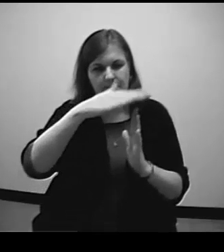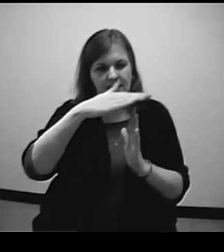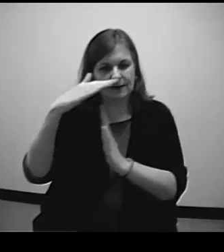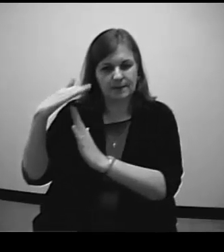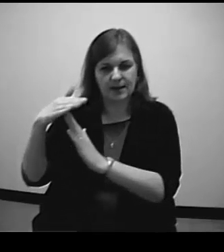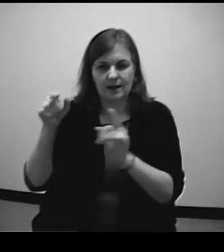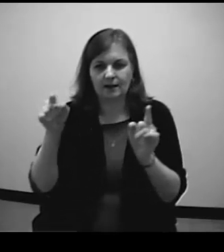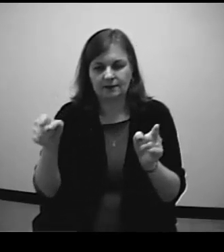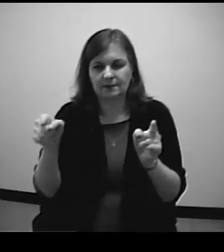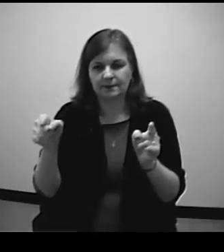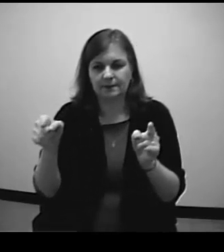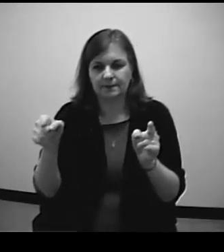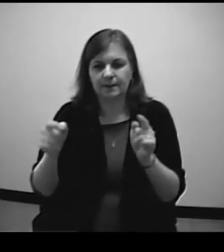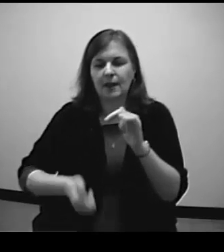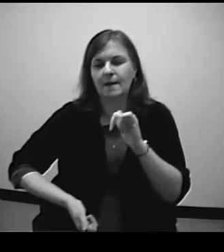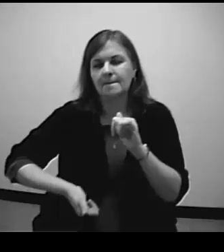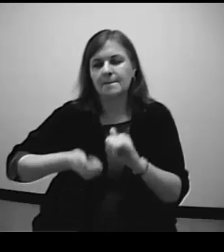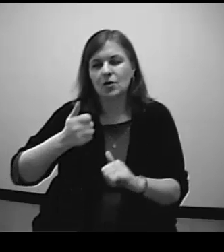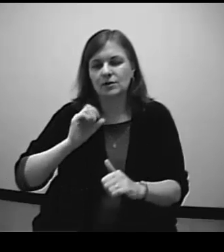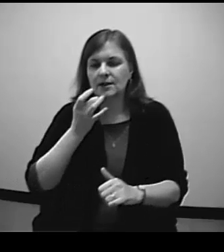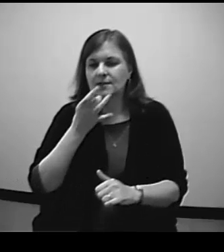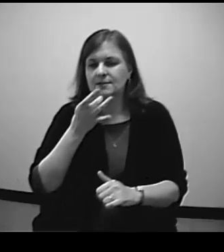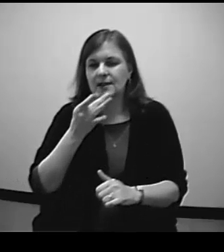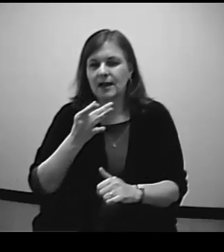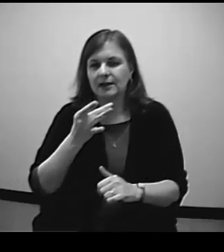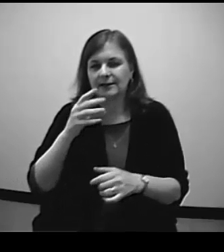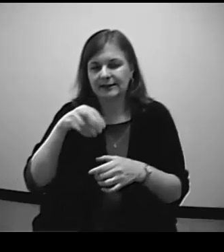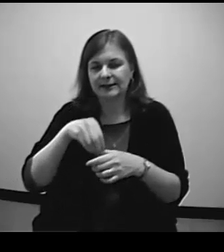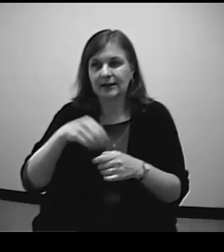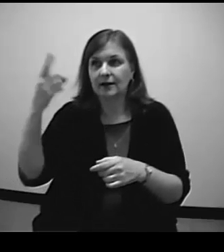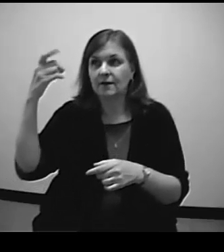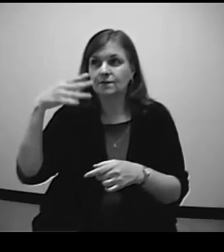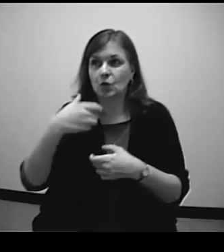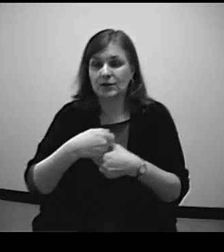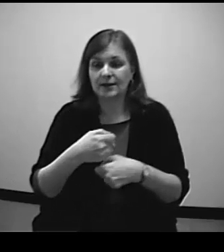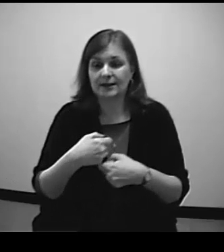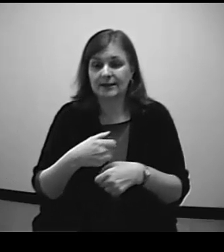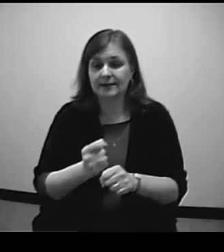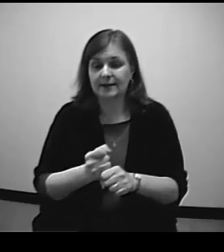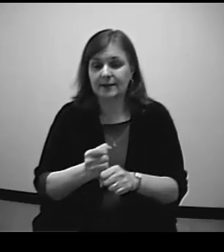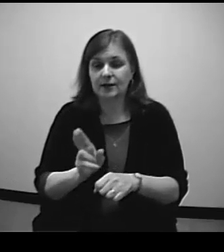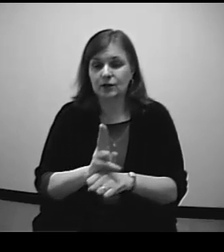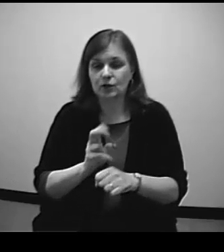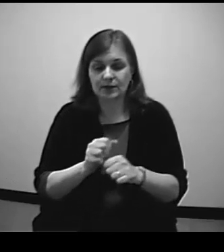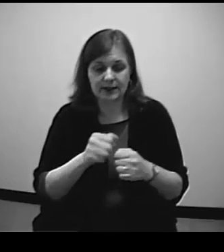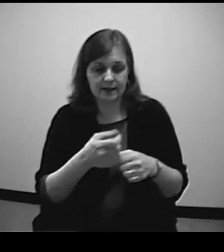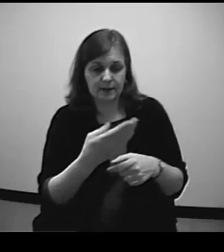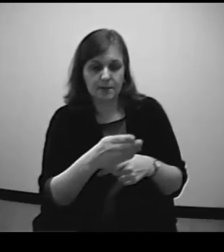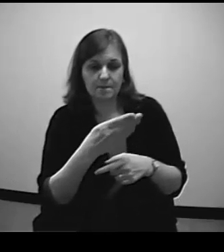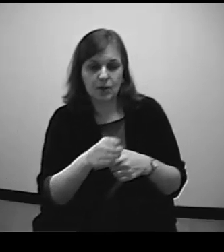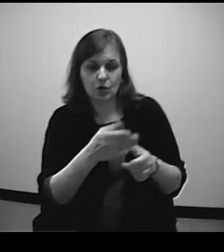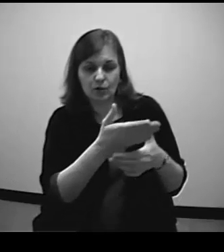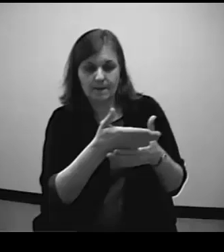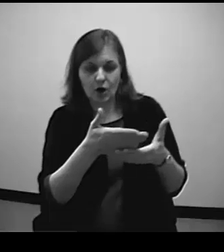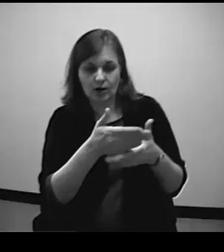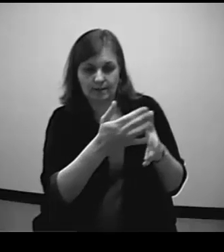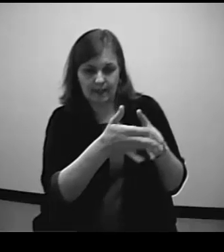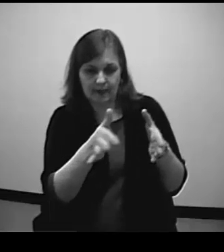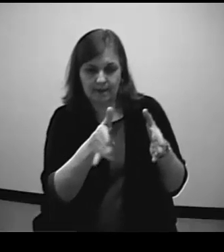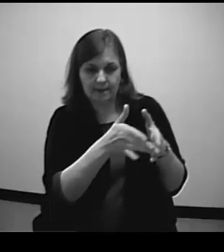most of the light that we're going to use for photosynthesis is in this blue spectrum